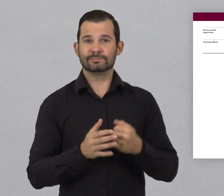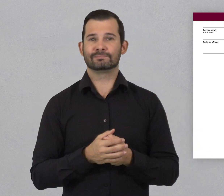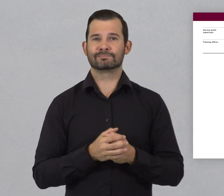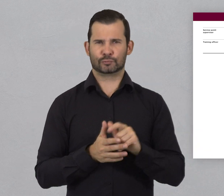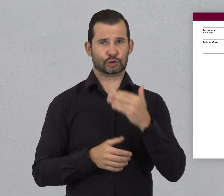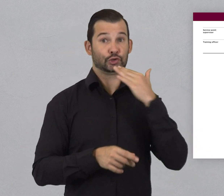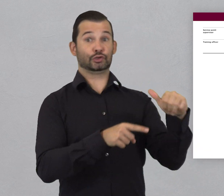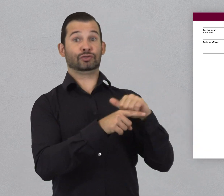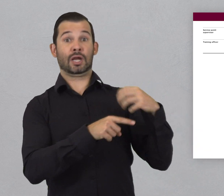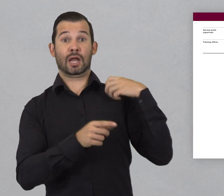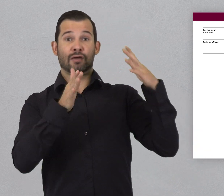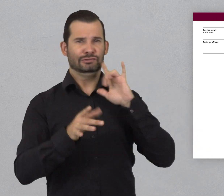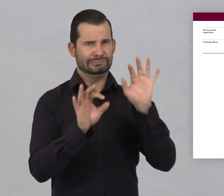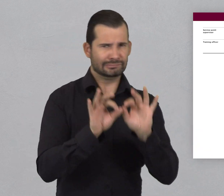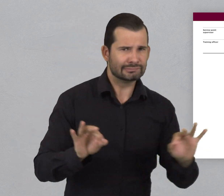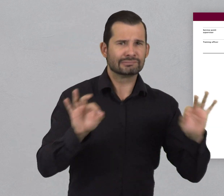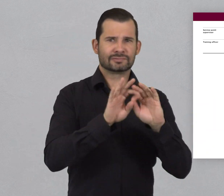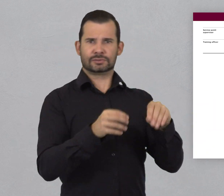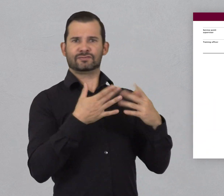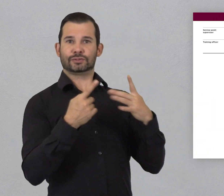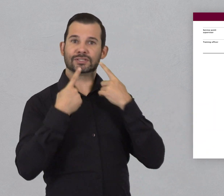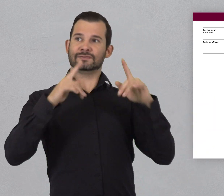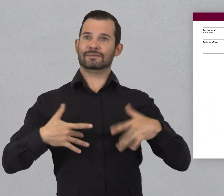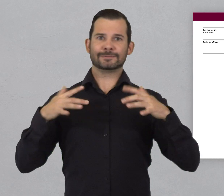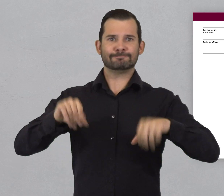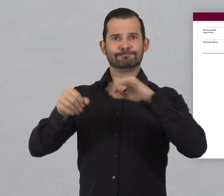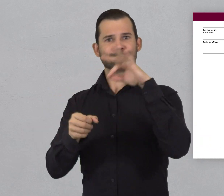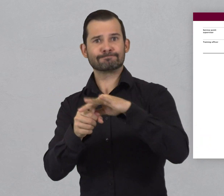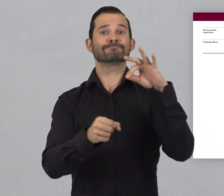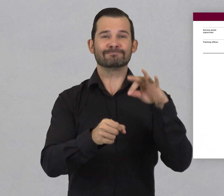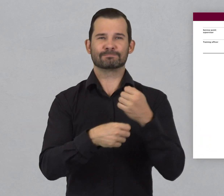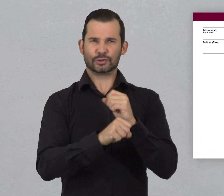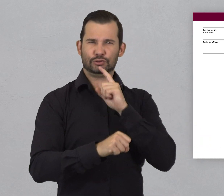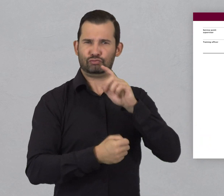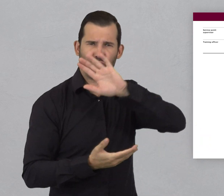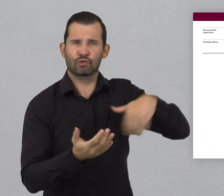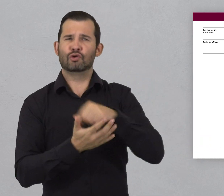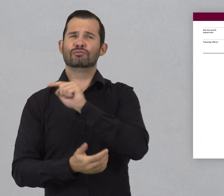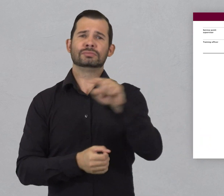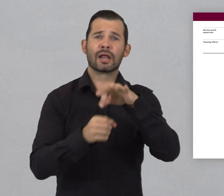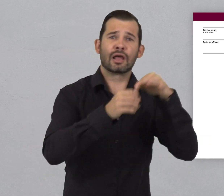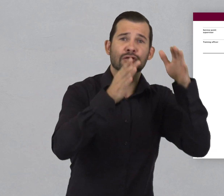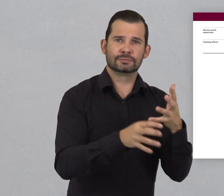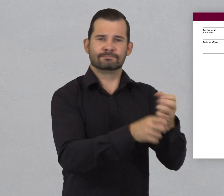officer is essential to delivering a successful event and making sure that all electors receive